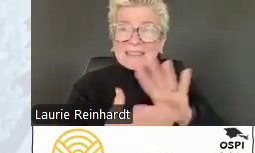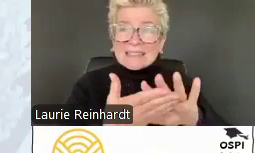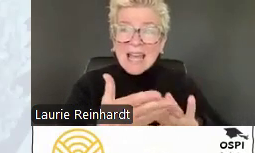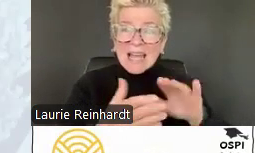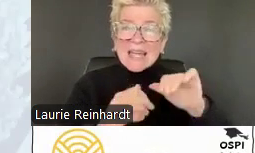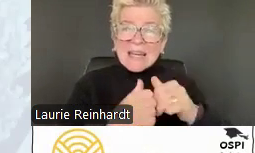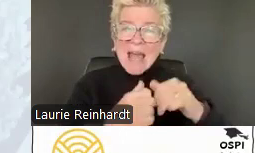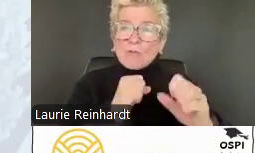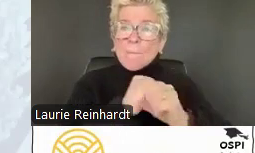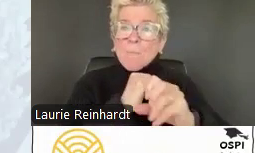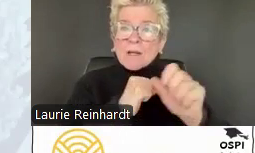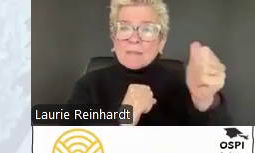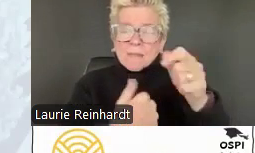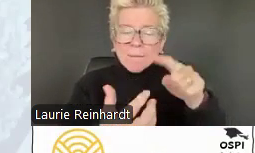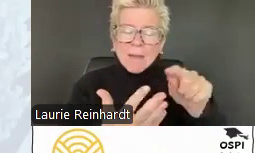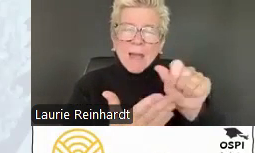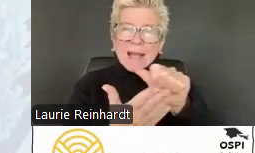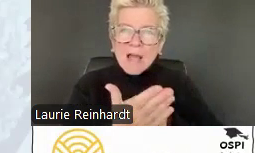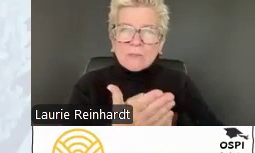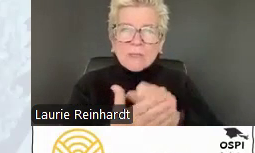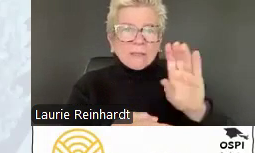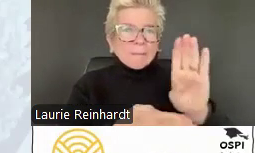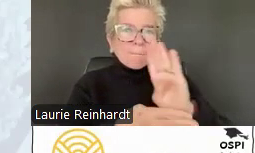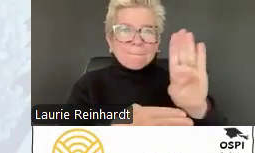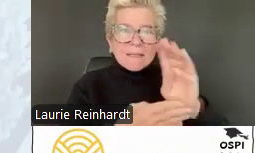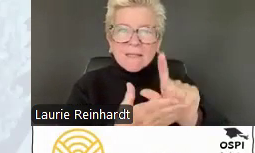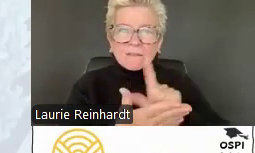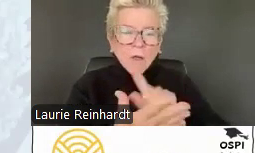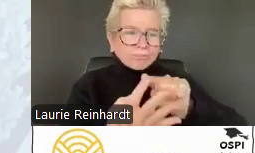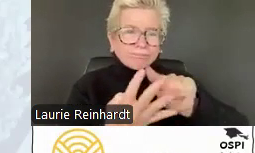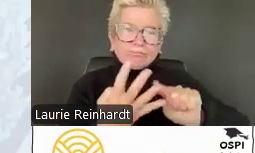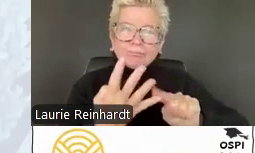accounting, business law; if you're an influencer you got to know your stuff so